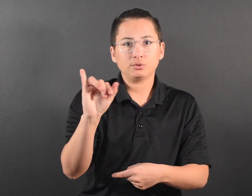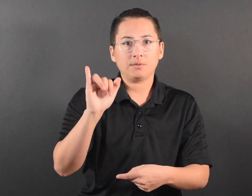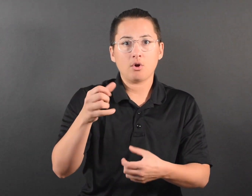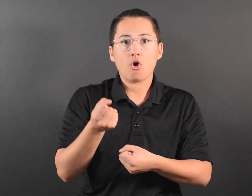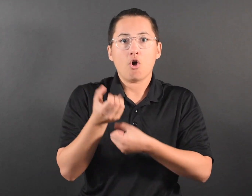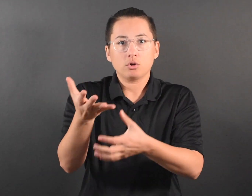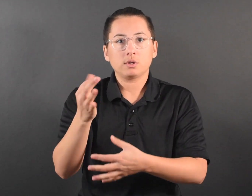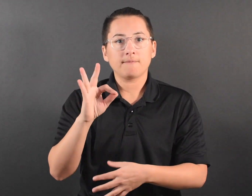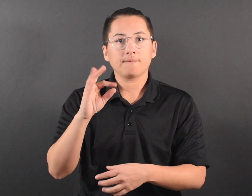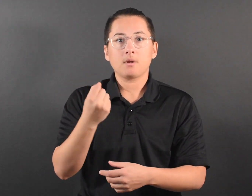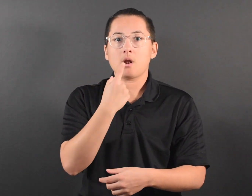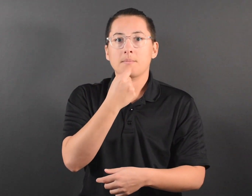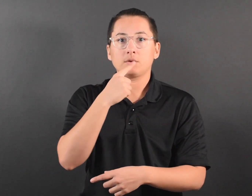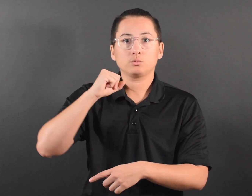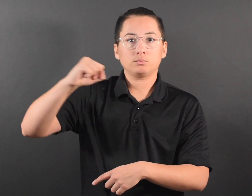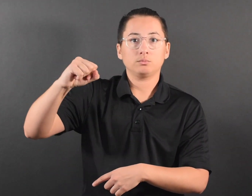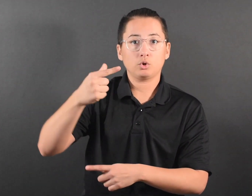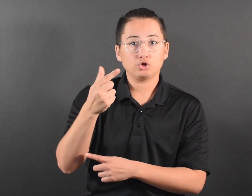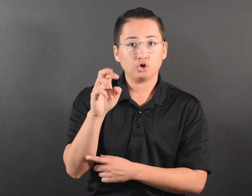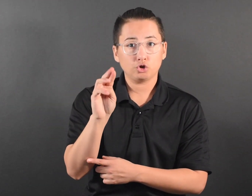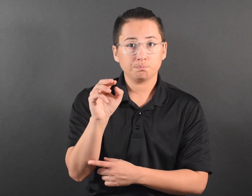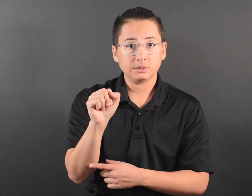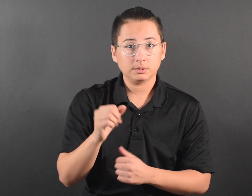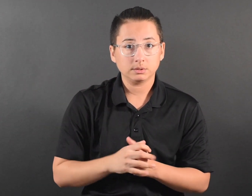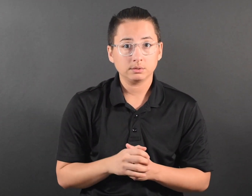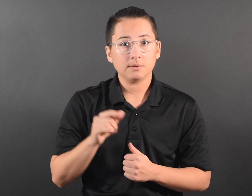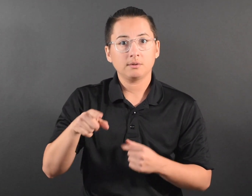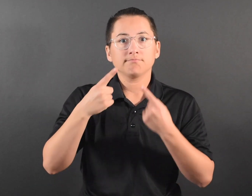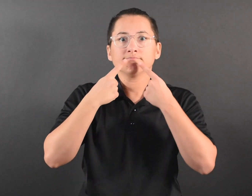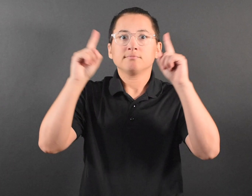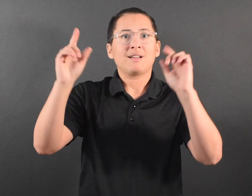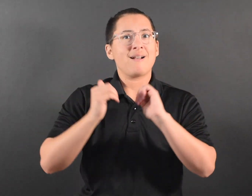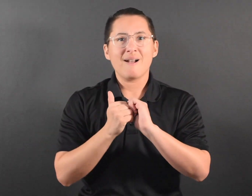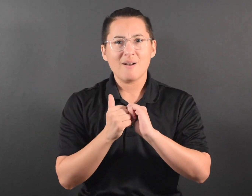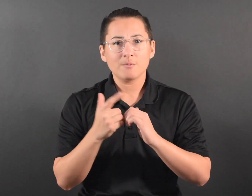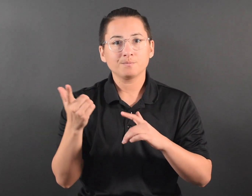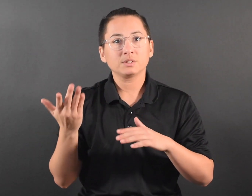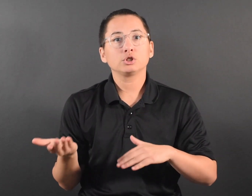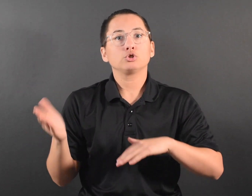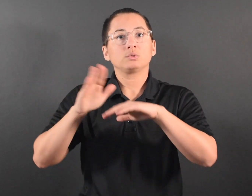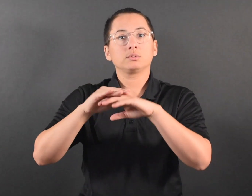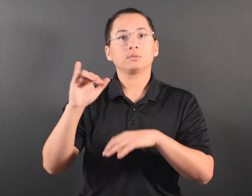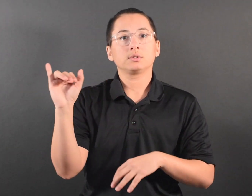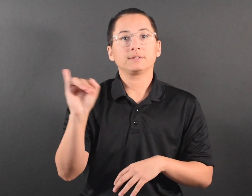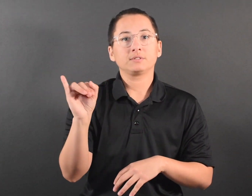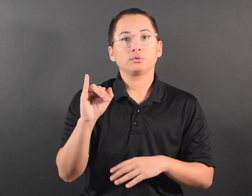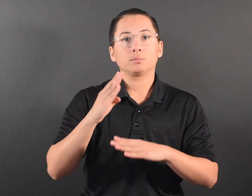of infections caused by antibiotic-resistant germs. This was achieved by increased infection